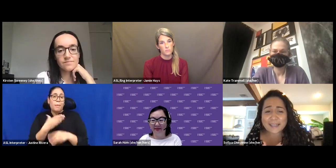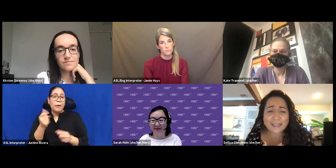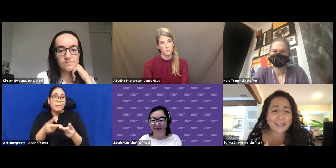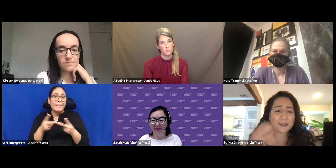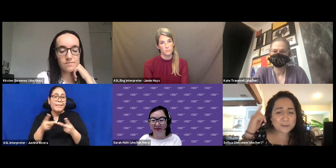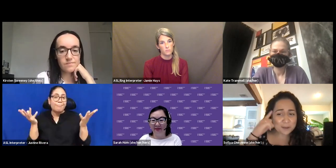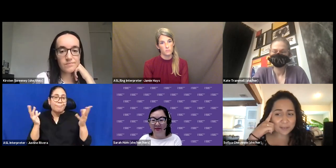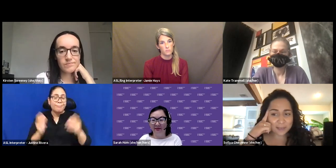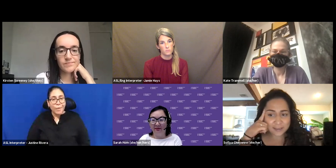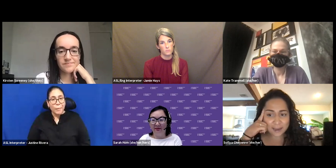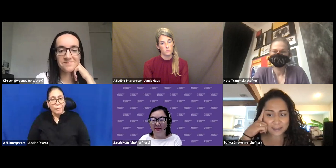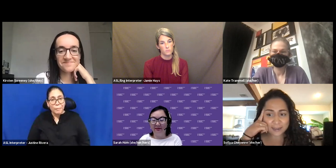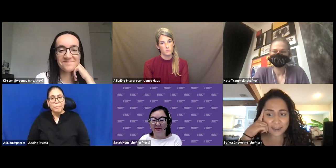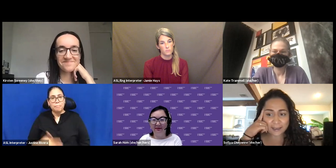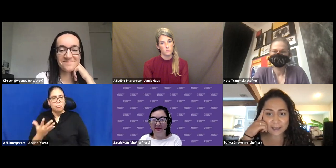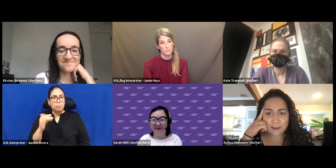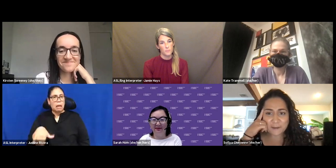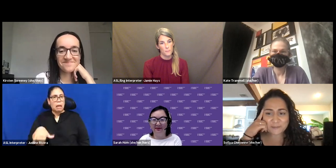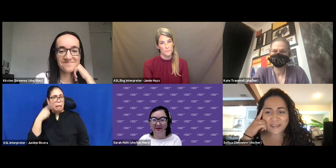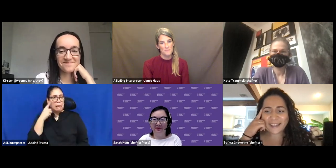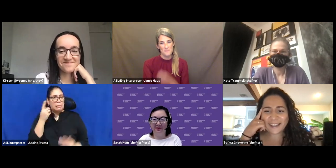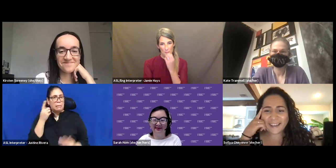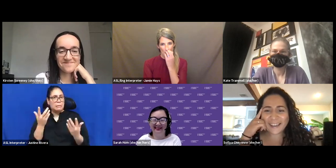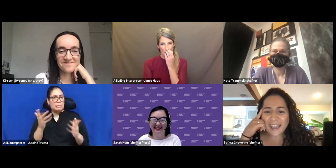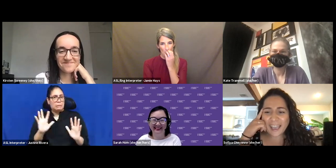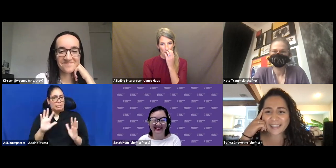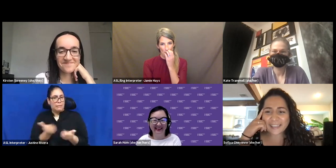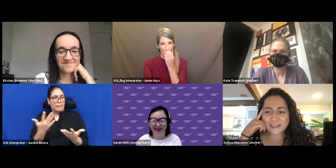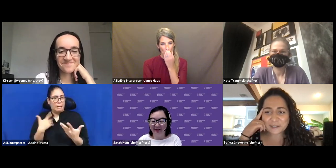think that was all the things I had to say. And thank you so